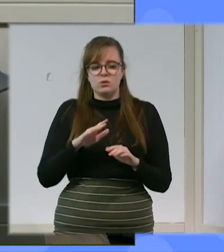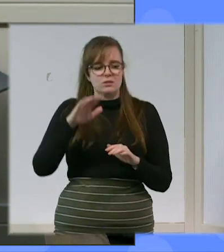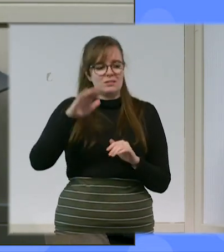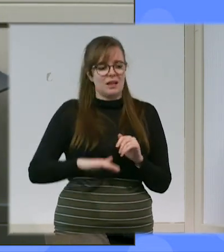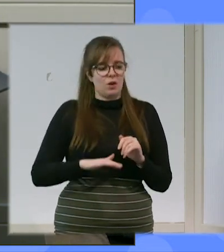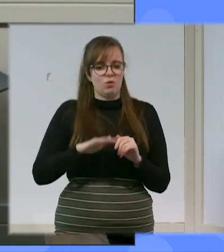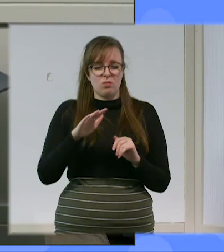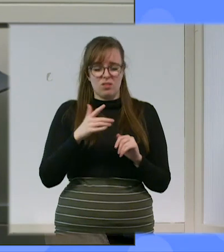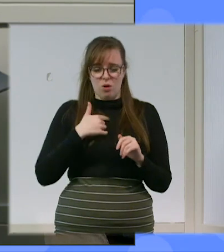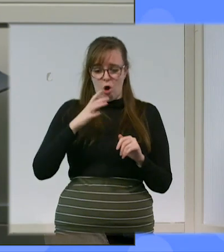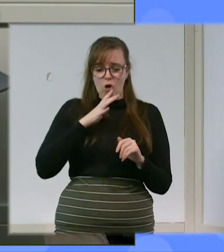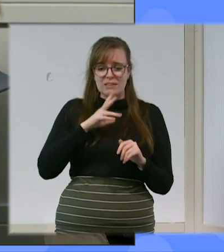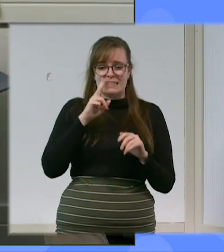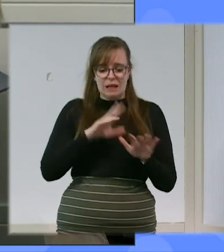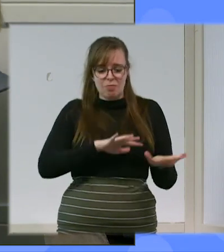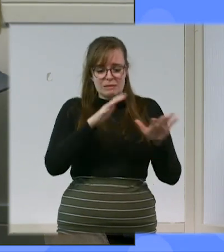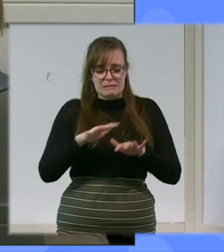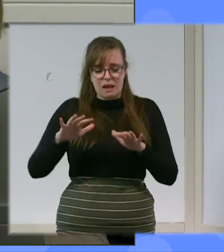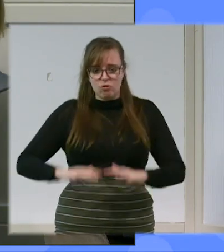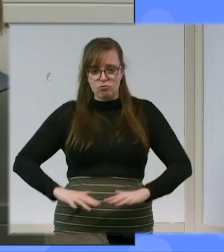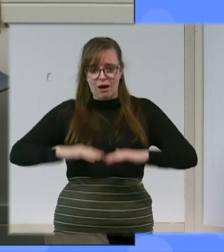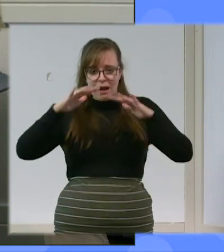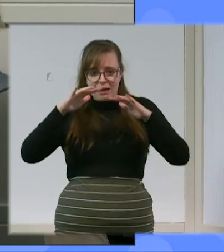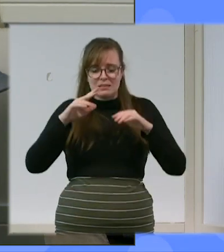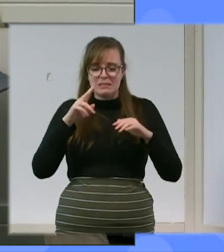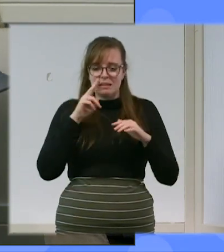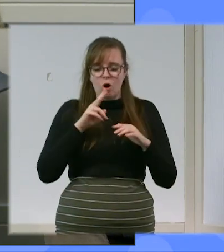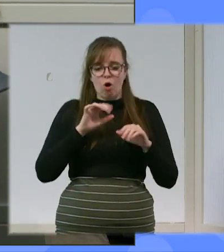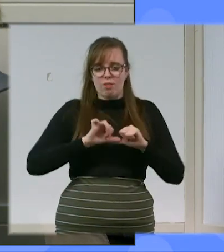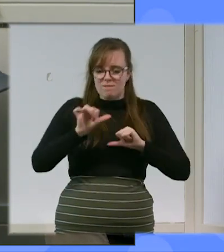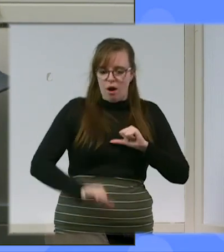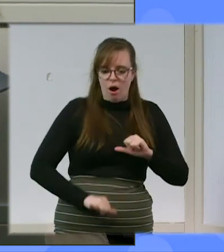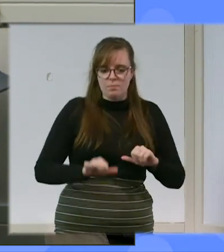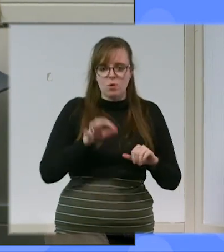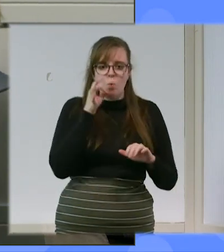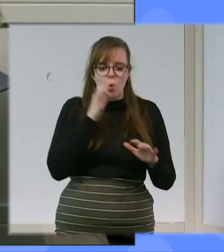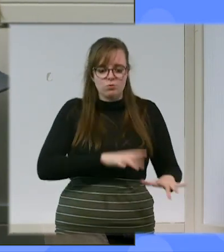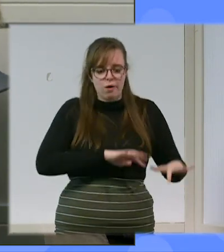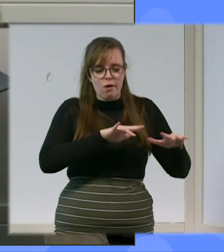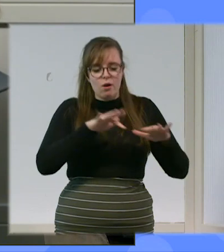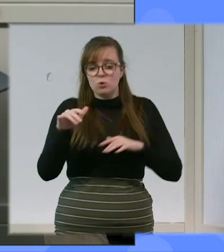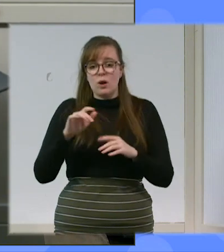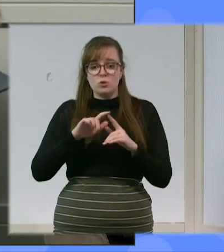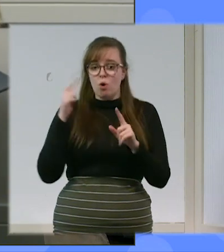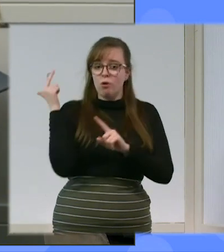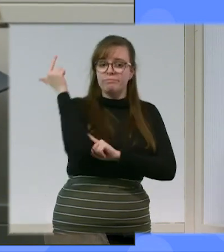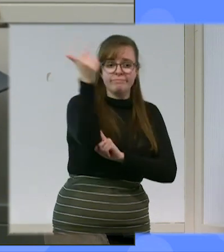level come up now Croft is a Singh sea level encroach on their crafting farms so it is not a million miles away it's not a million years away it's happening